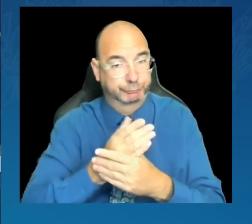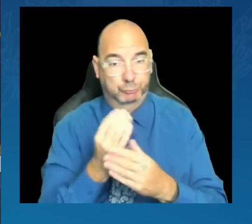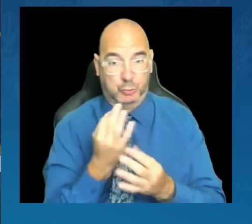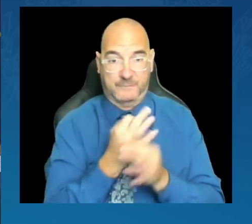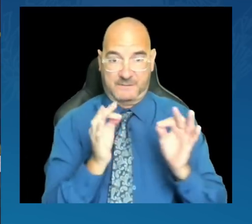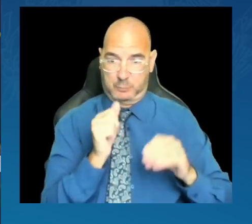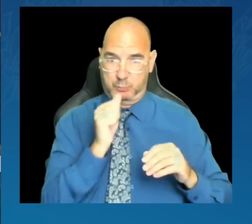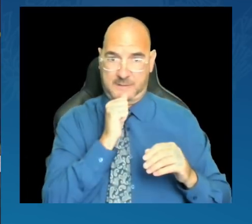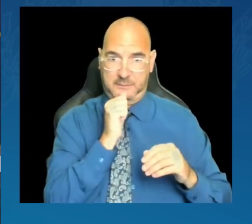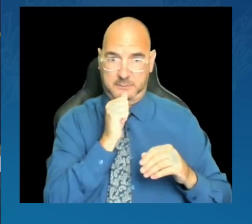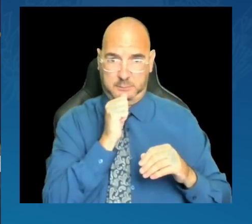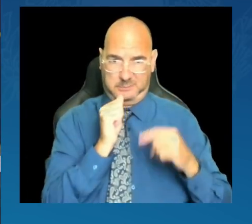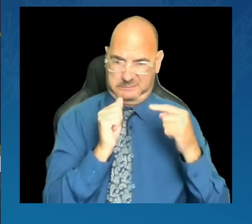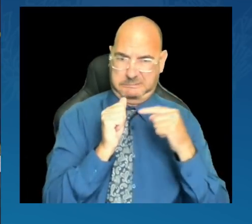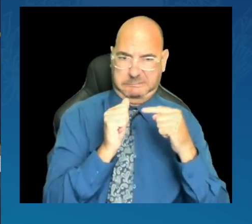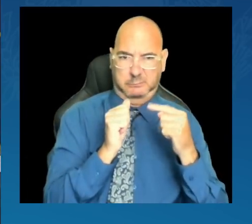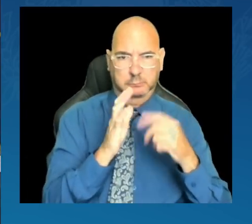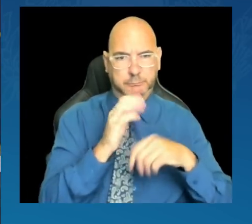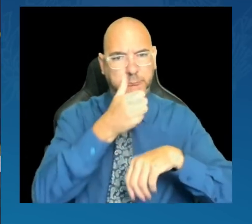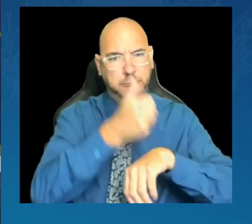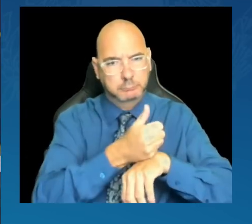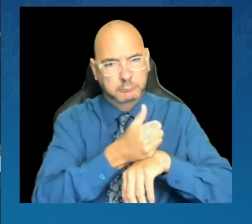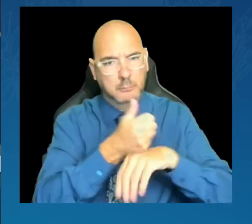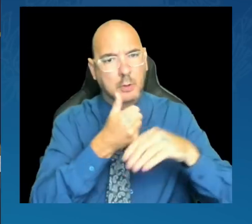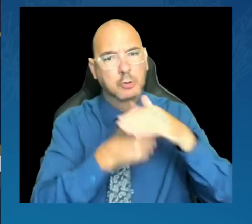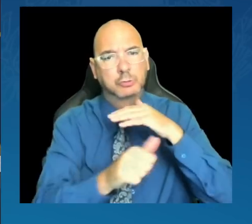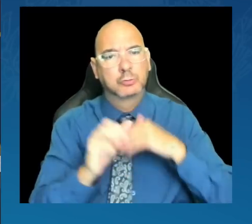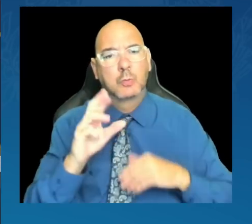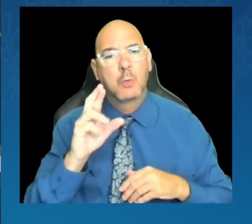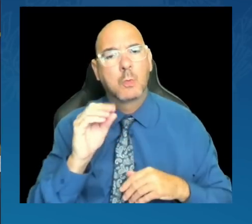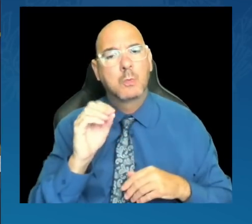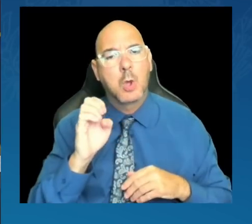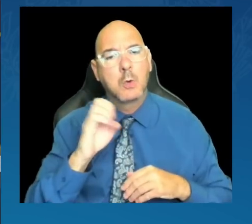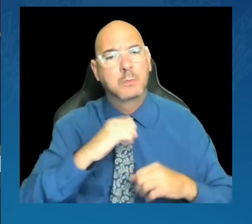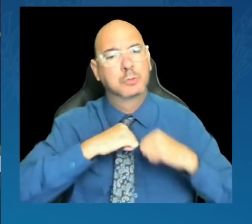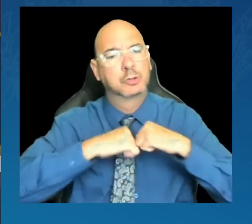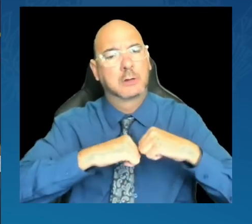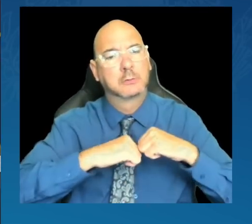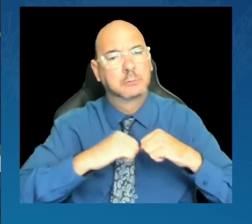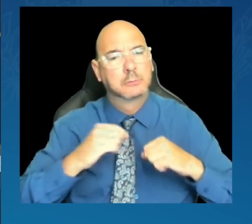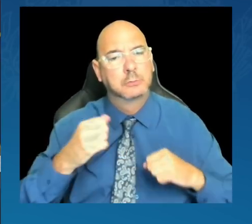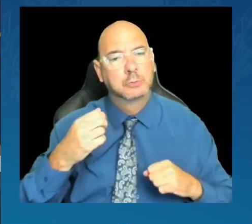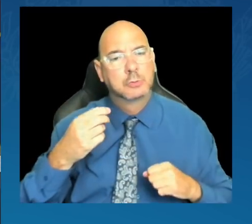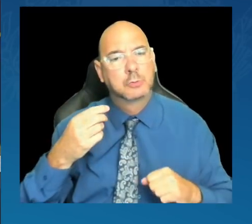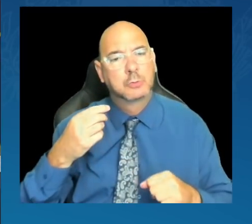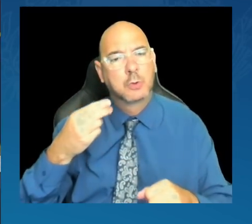under Roe has protected Hoosiers for 50 years, and my caucus will be fighting for what Hoosiers won,